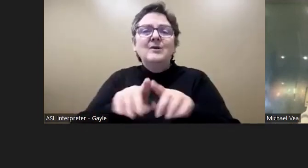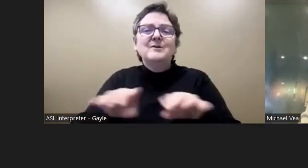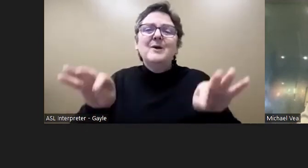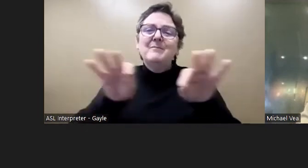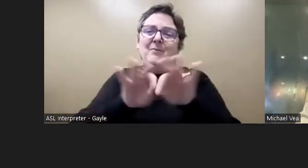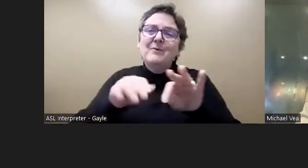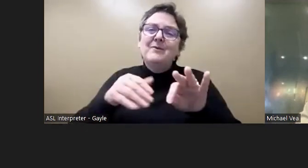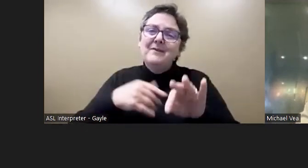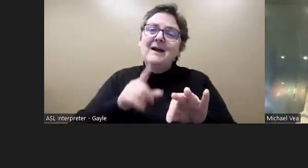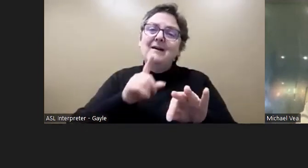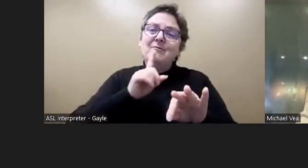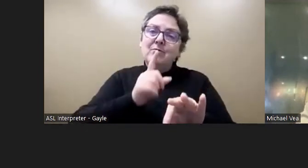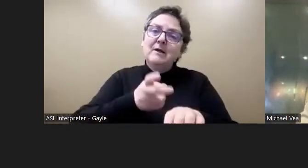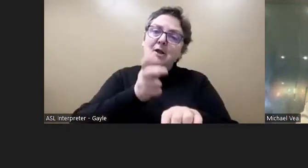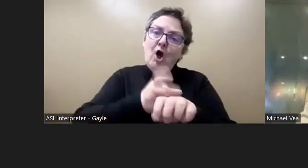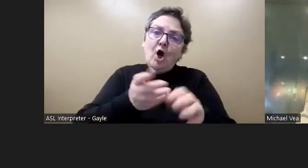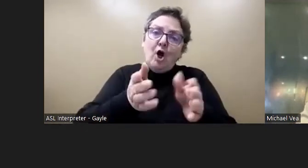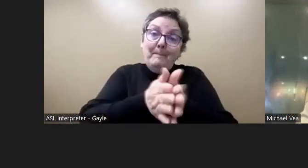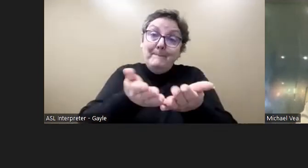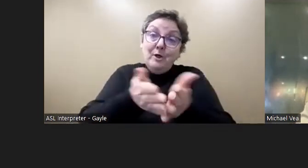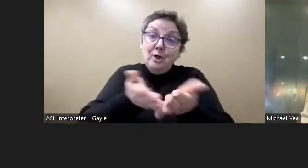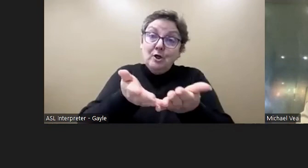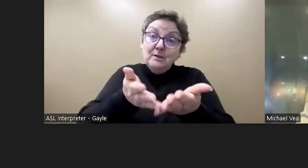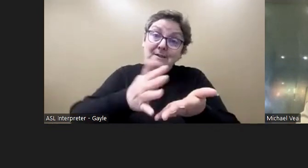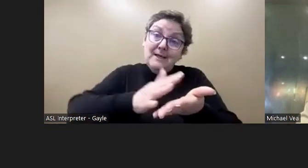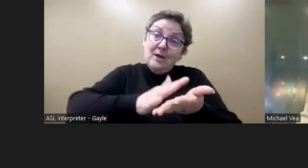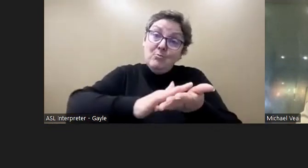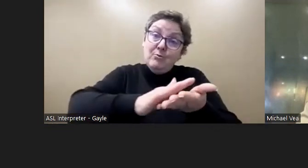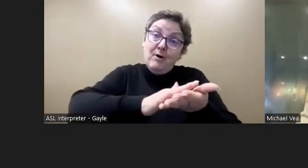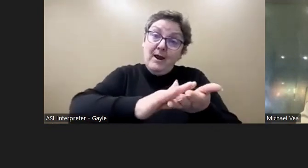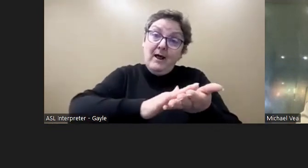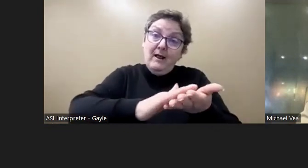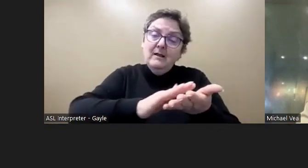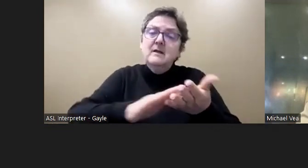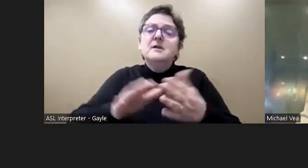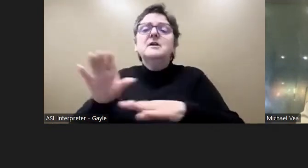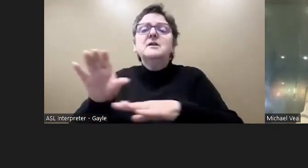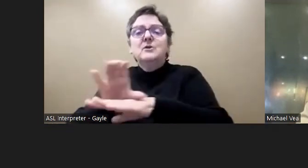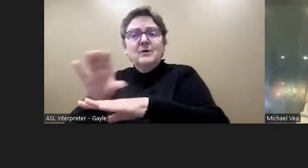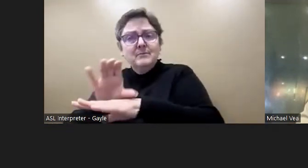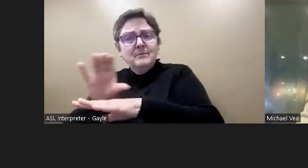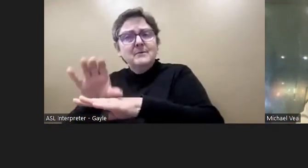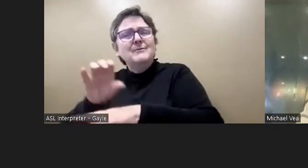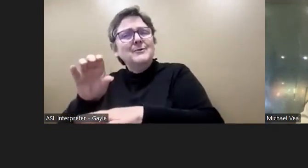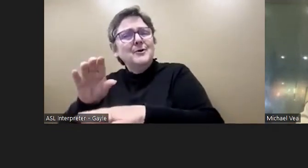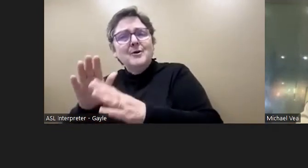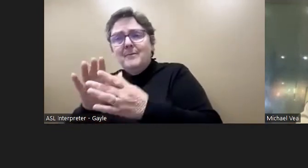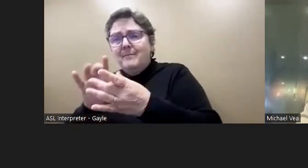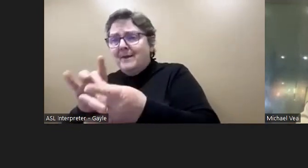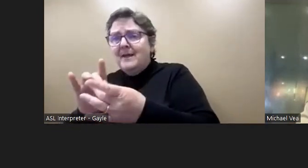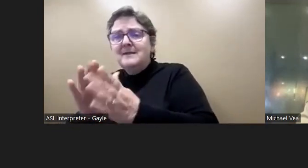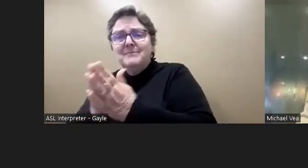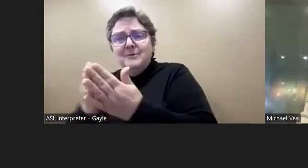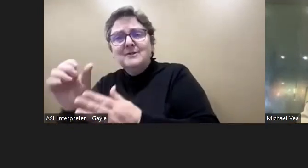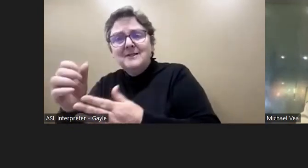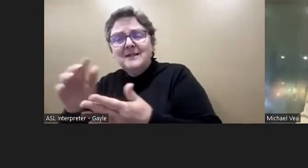So we have digital books but at the same time, their fingers is they reading hands